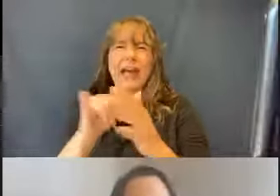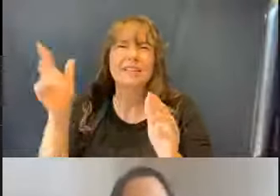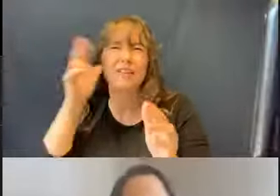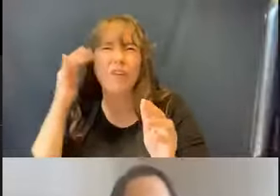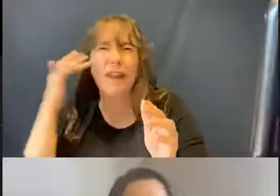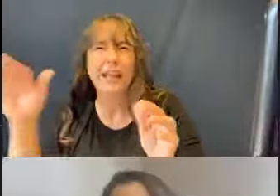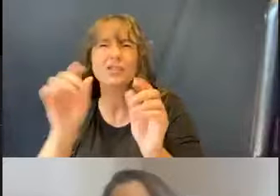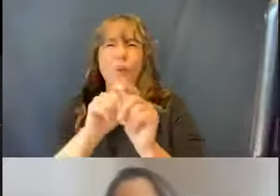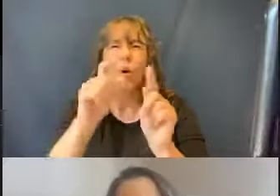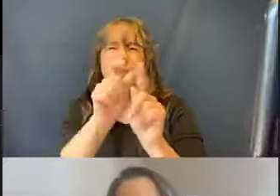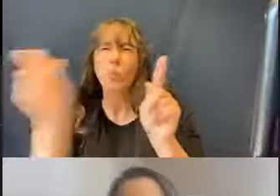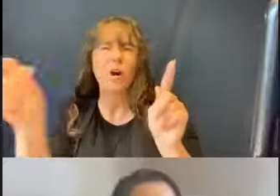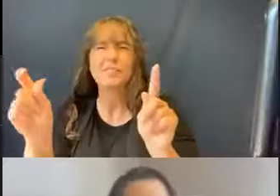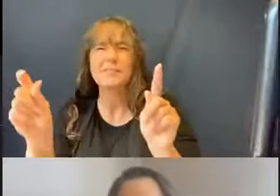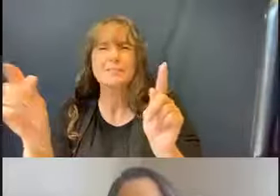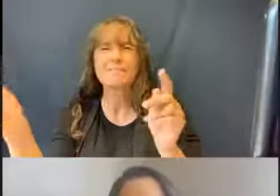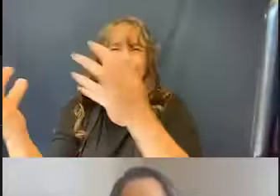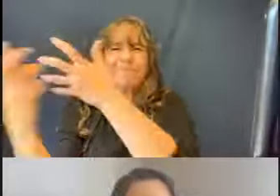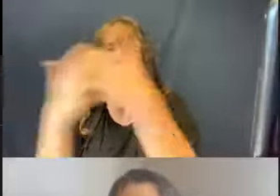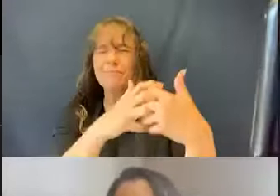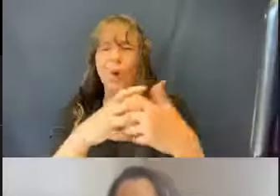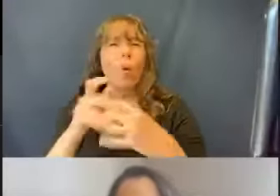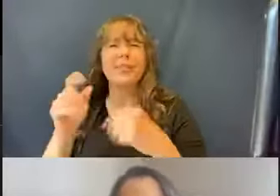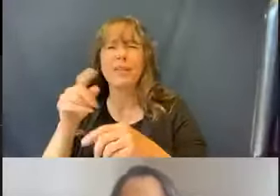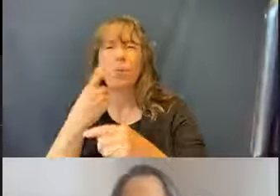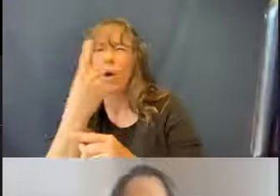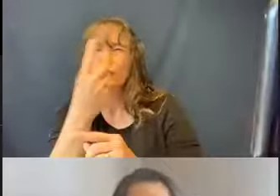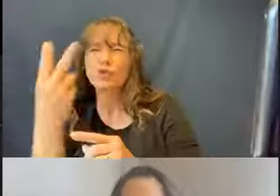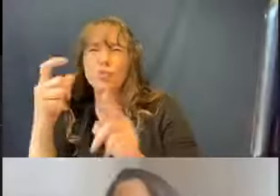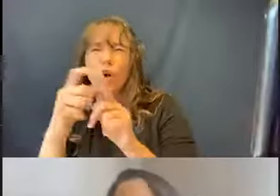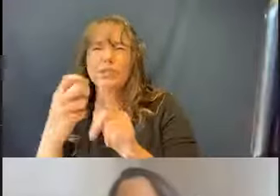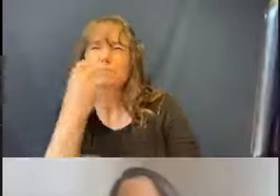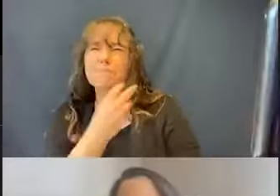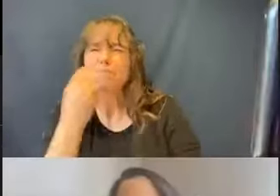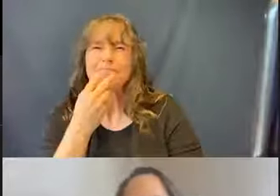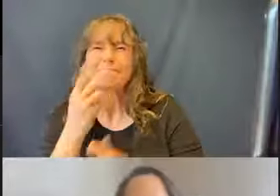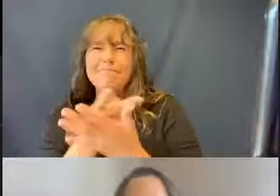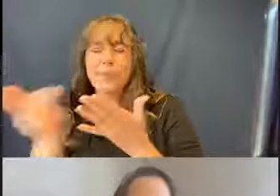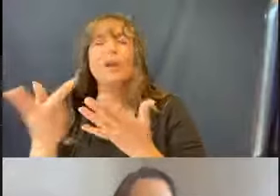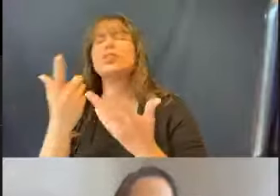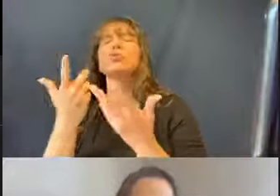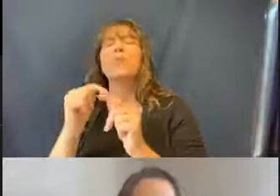they can't speech read a certain word. So try to find a different way to say what you're